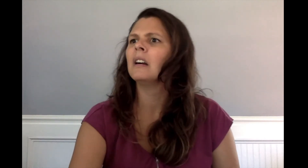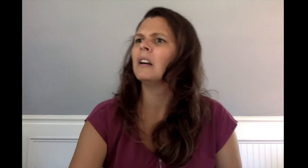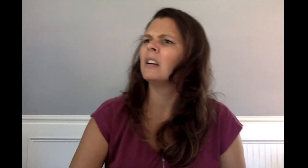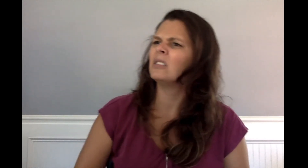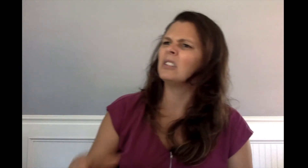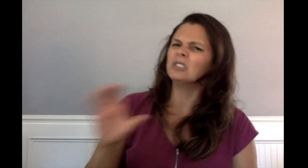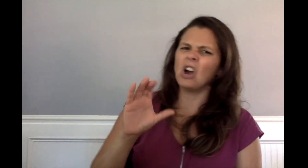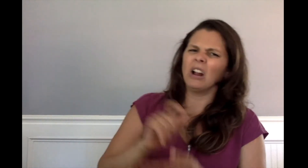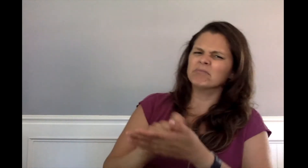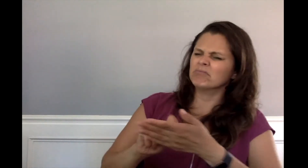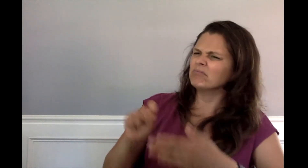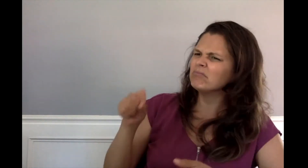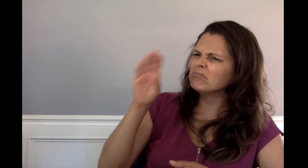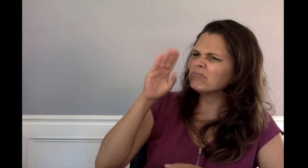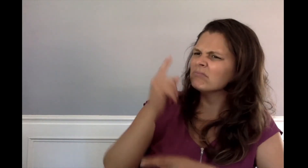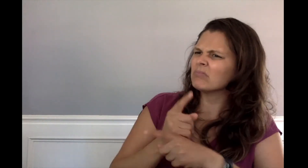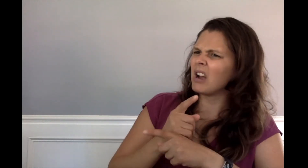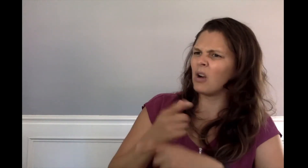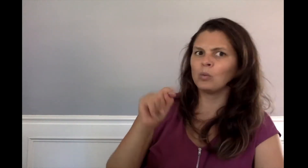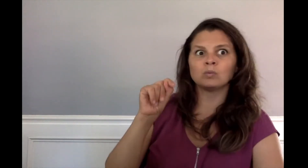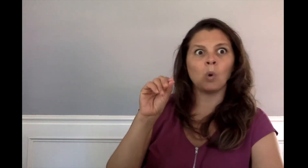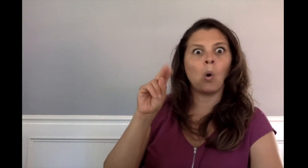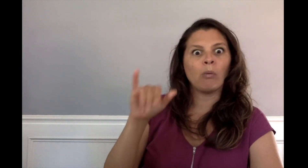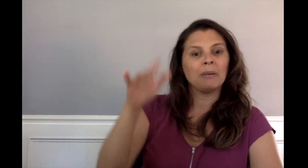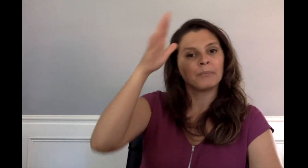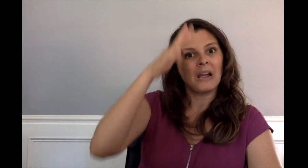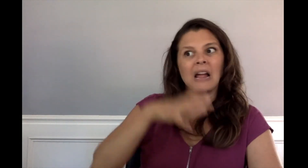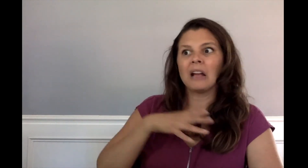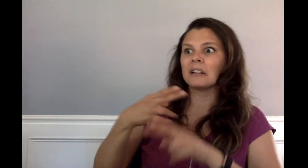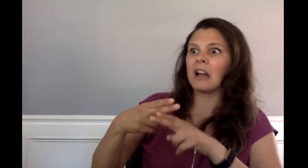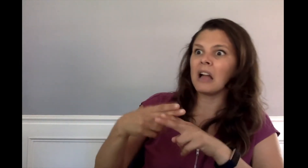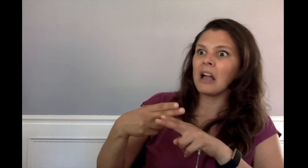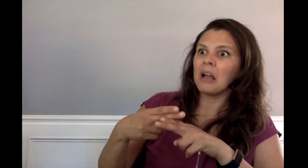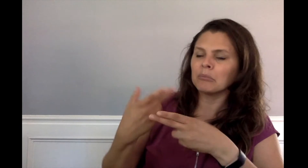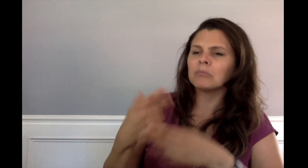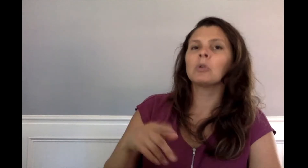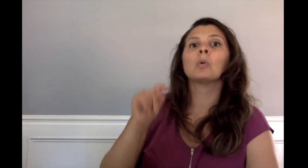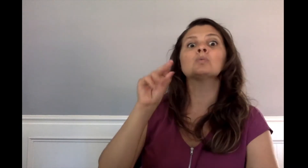"Right," Charlie replied. "But Tony is a man's name.